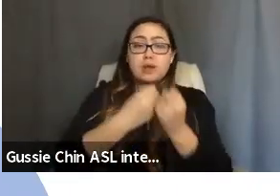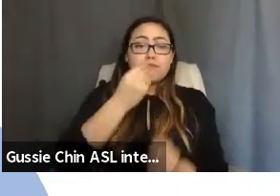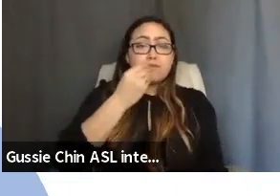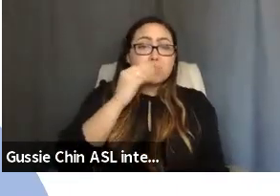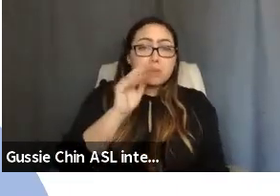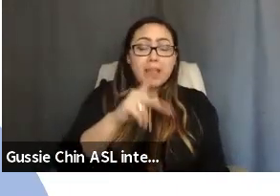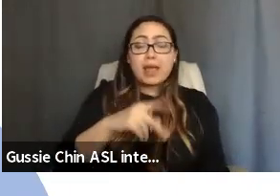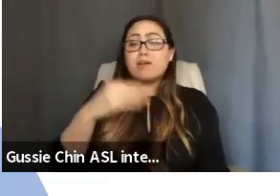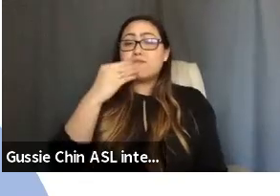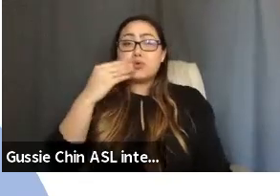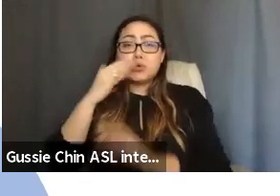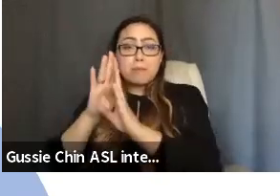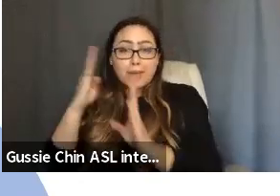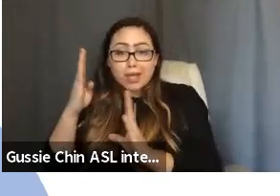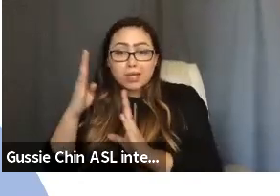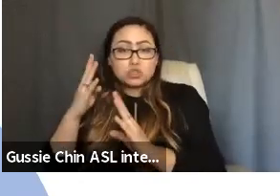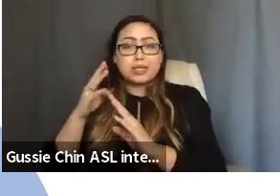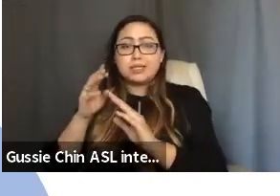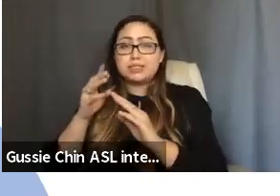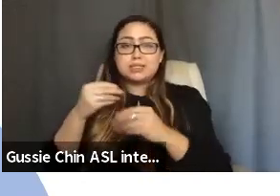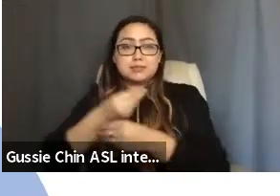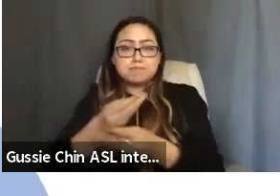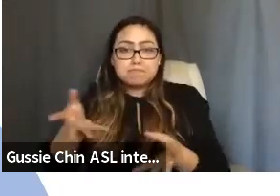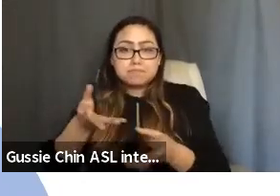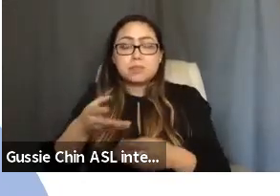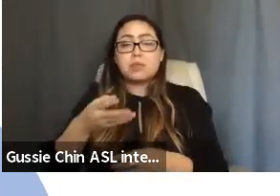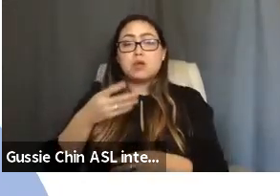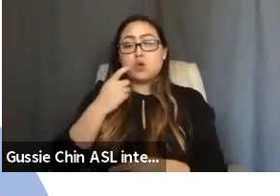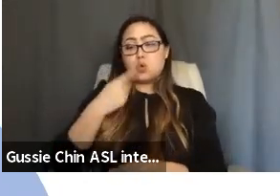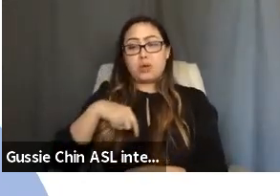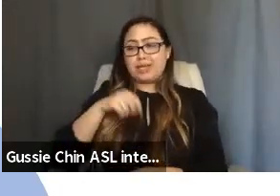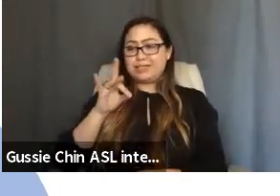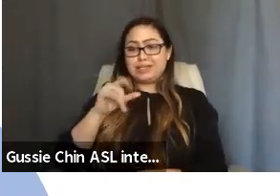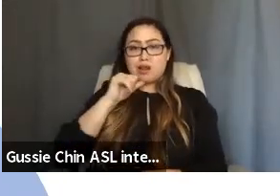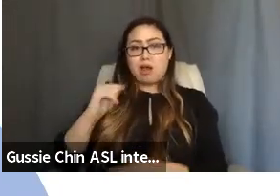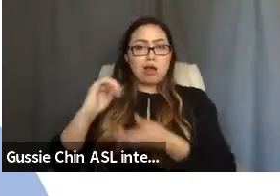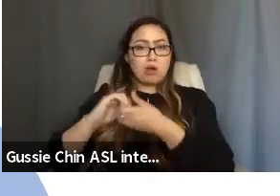who are partners that we didn't really coordinate with before by connecting them with their local